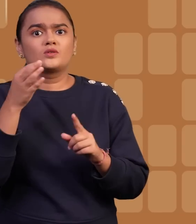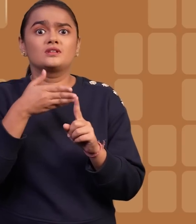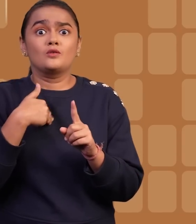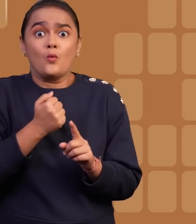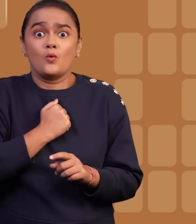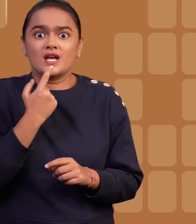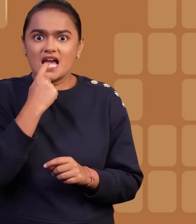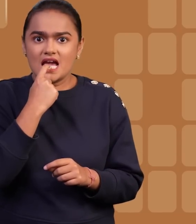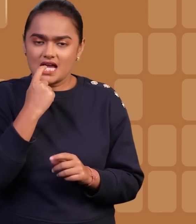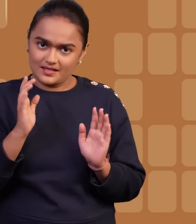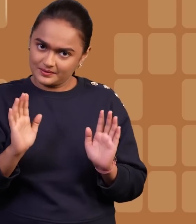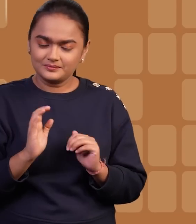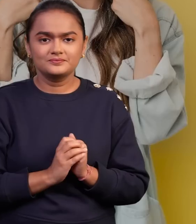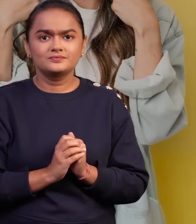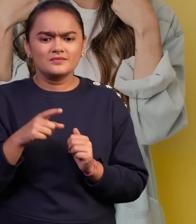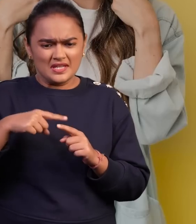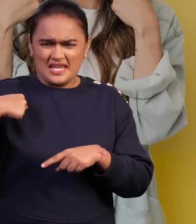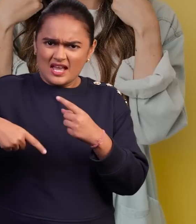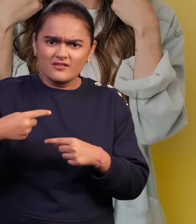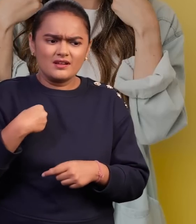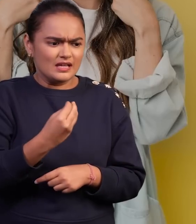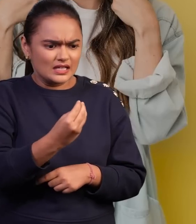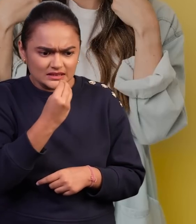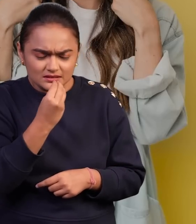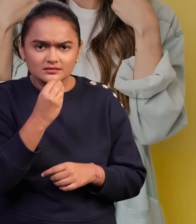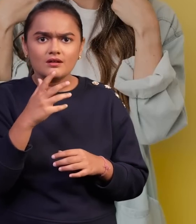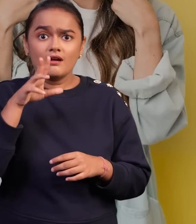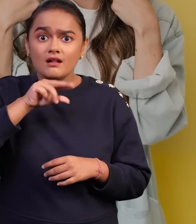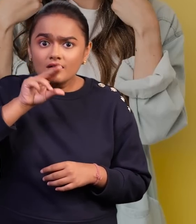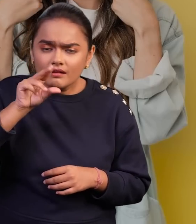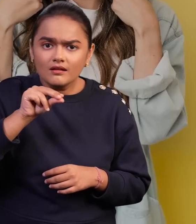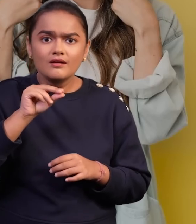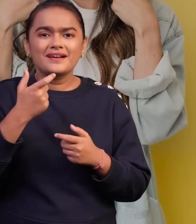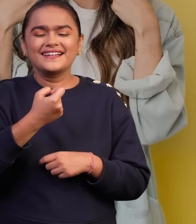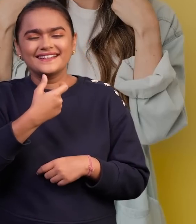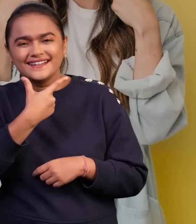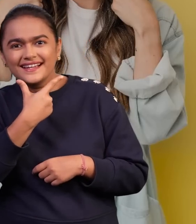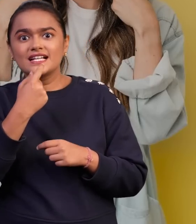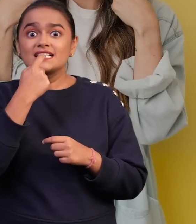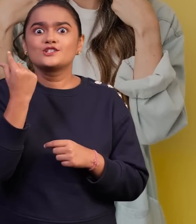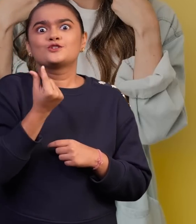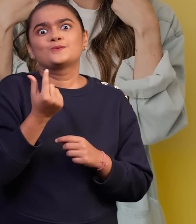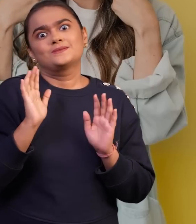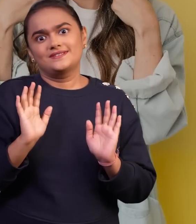Our teeth! We use them every day - to eat, speak and smile.